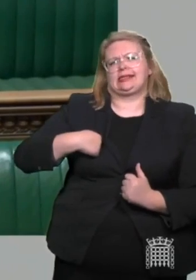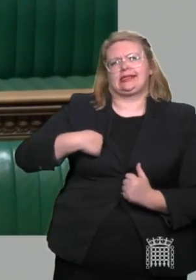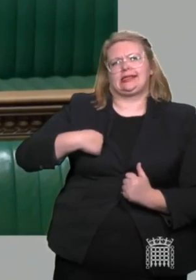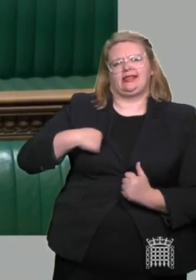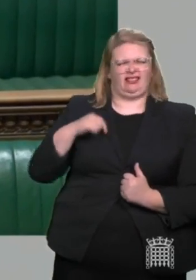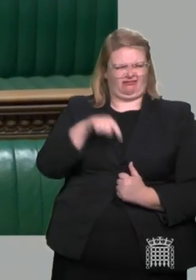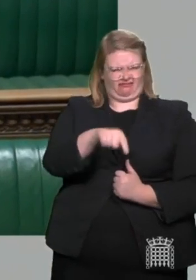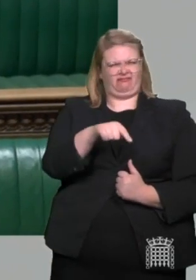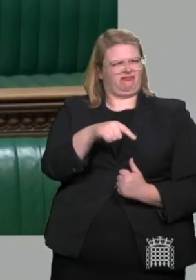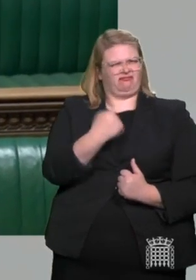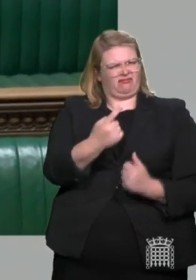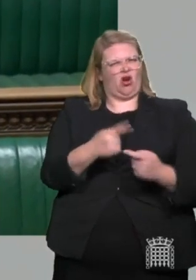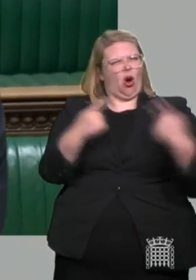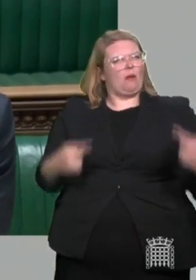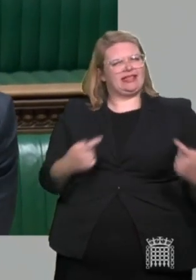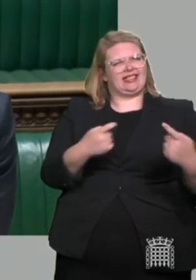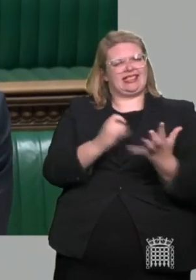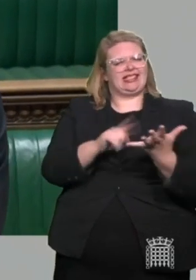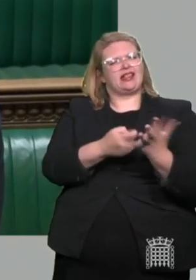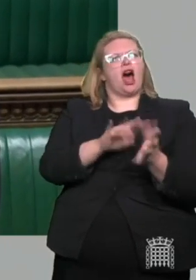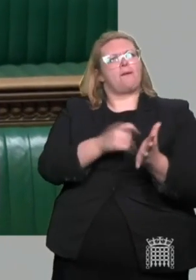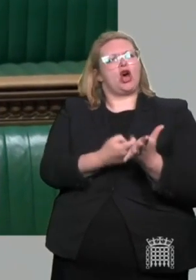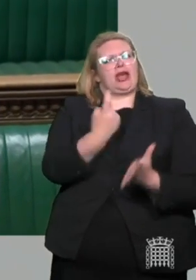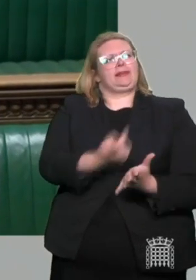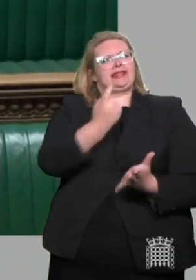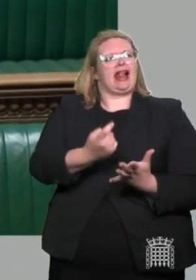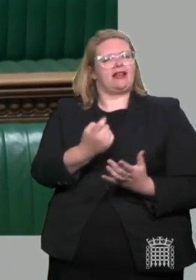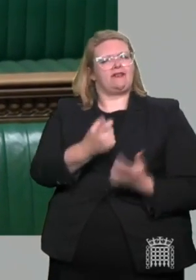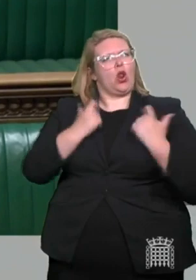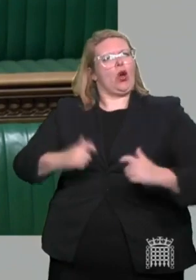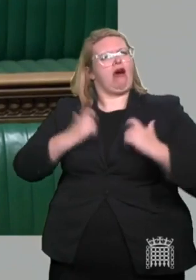I am given to understand, and I think that if he is going to repeat allegations like that,